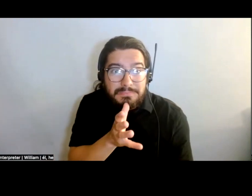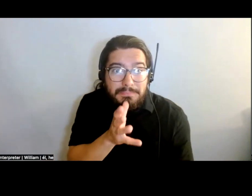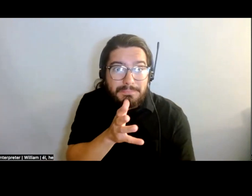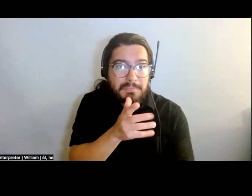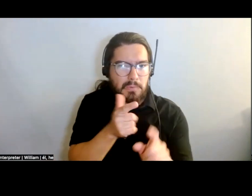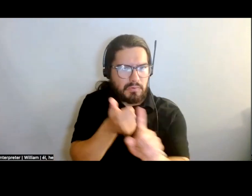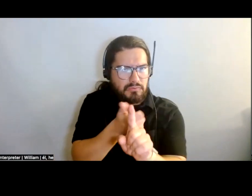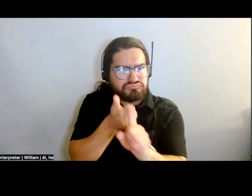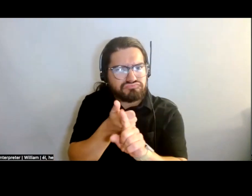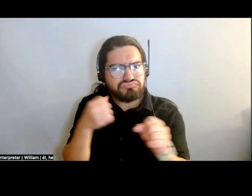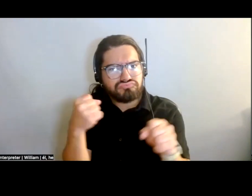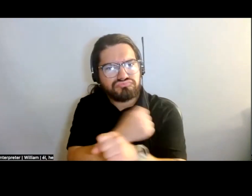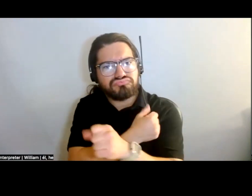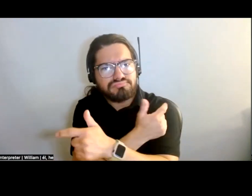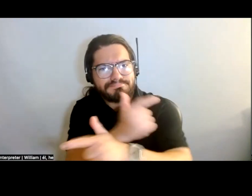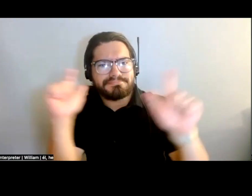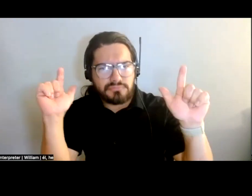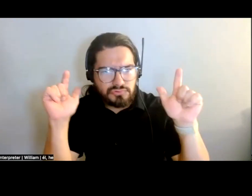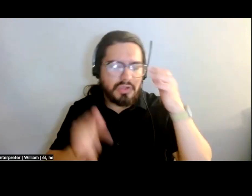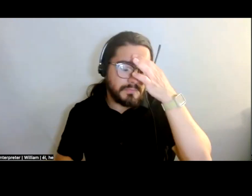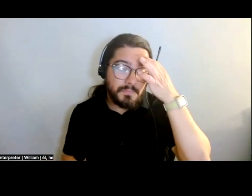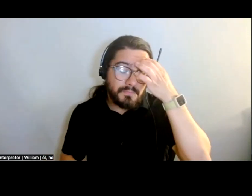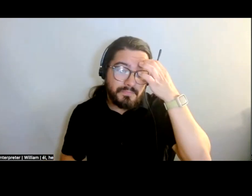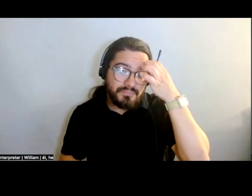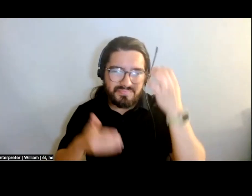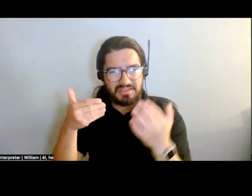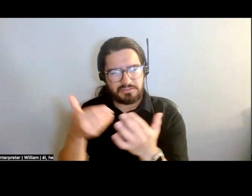sows fear of wandering a new wandering